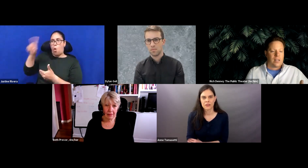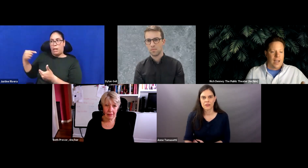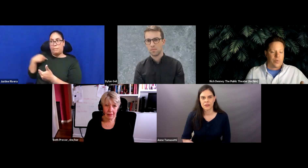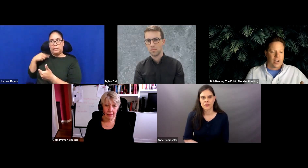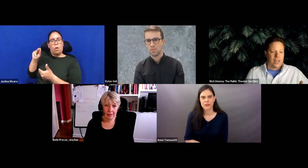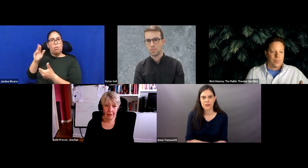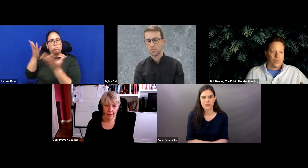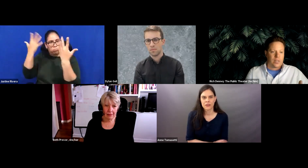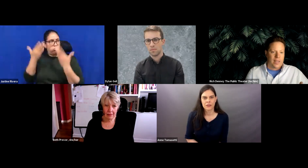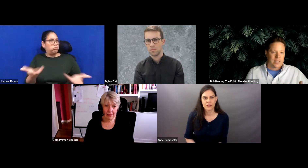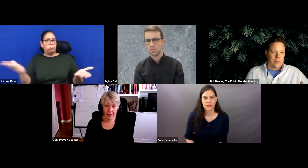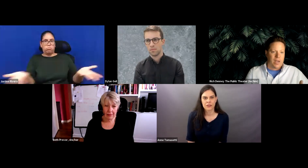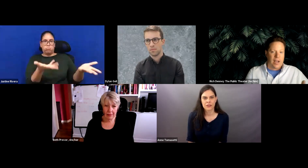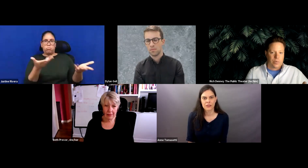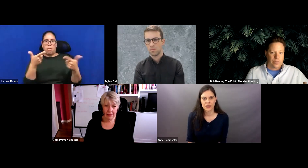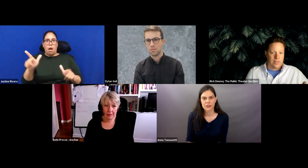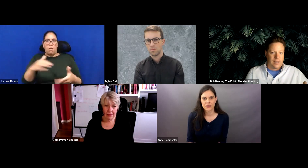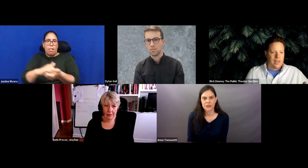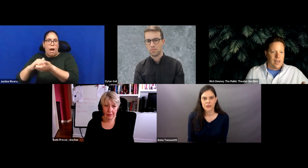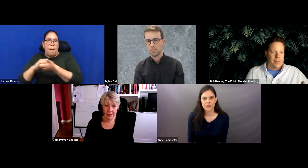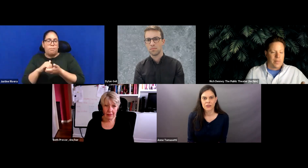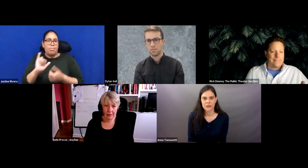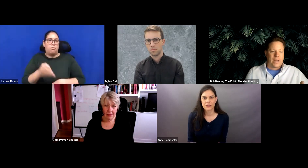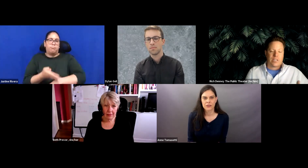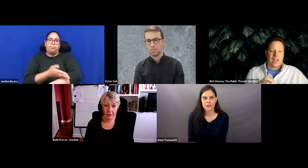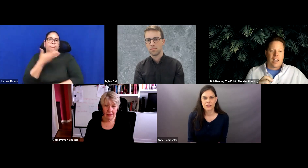collaborating to bring the best thing possible. But it was not